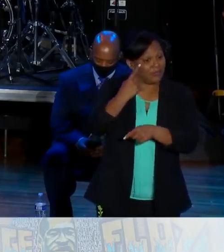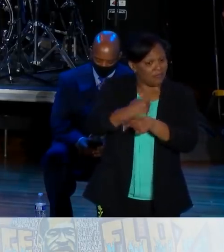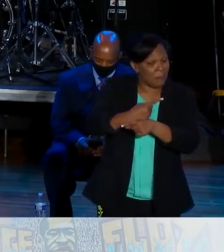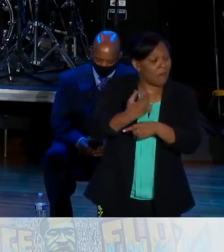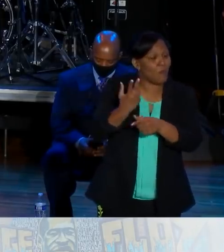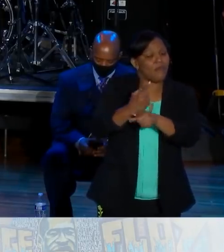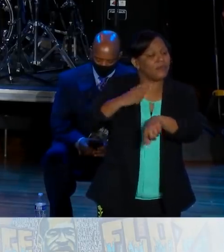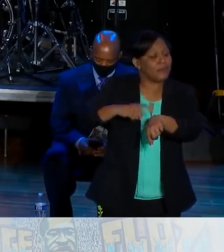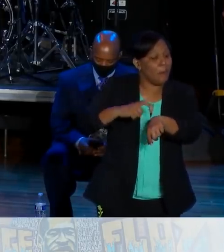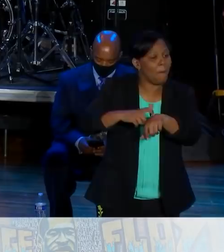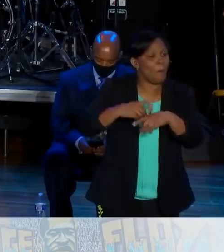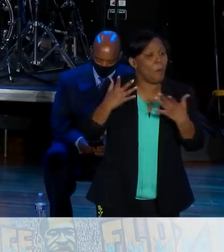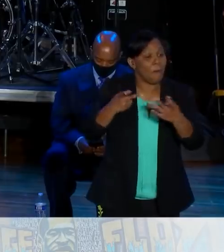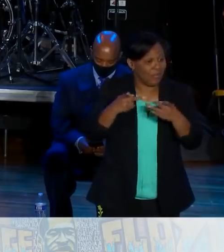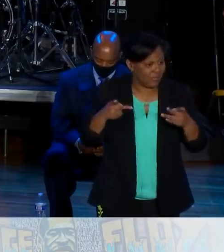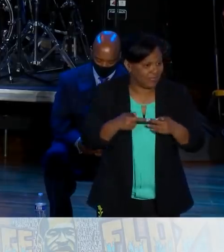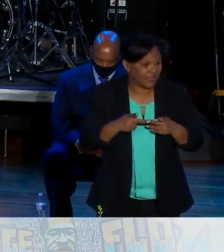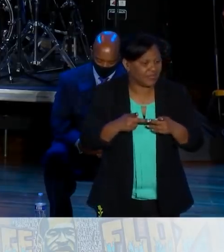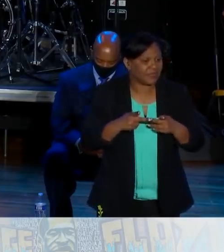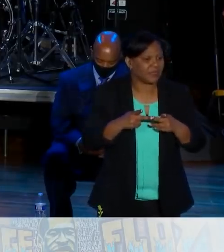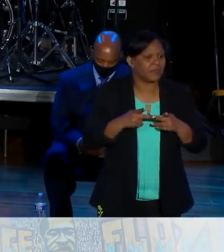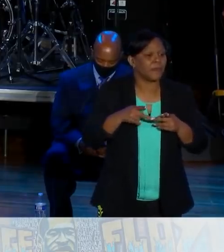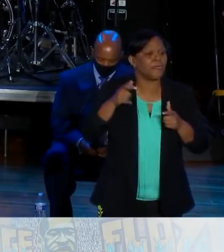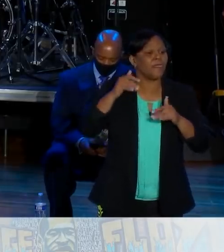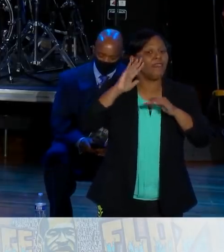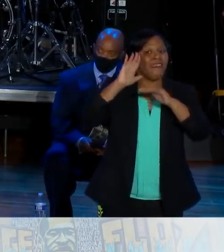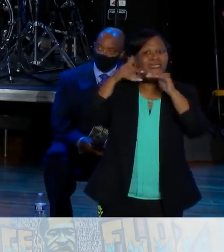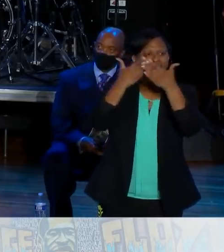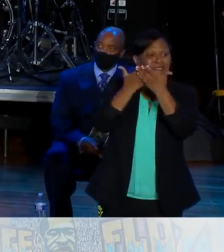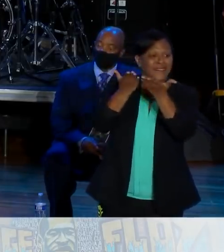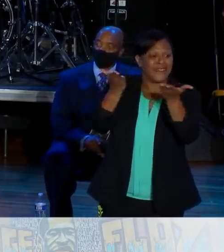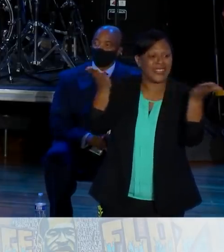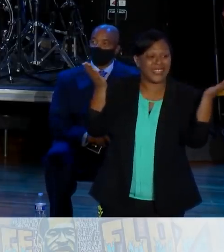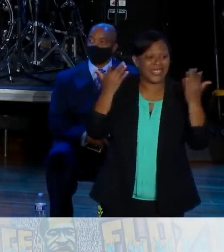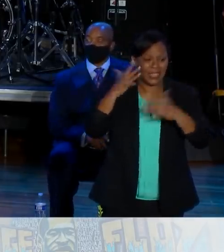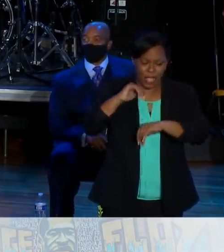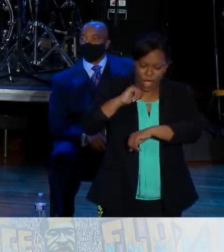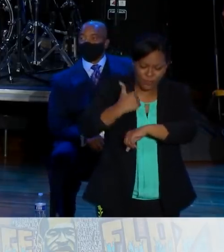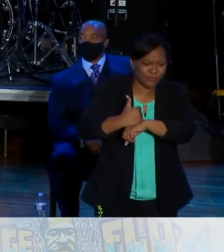ECCLESIASTS FIRST CHAPTER. FOR EVERYTHING THERE IS A TIME AND A PURPOSE AND SEASON UNDER